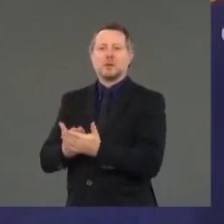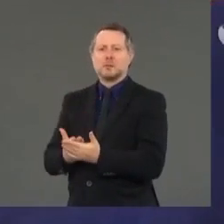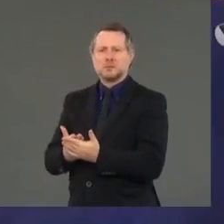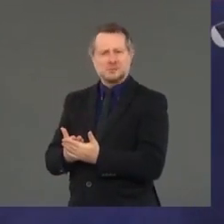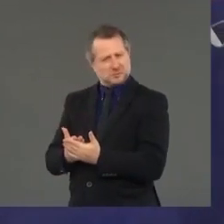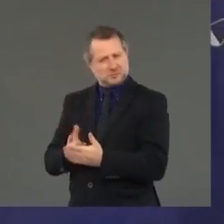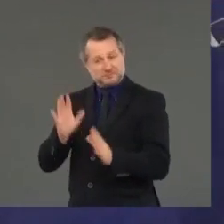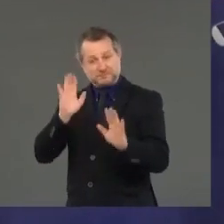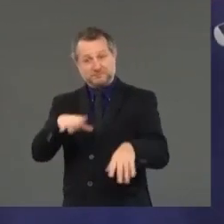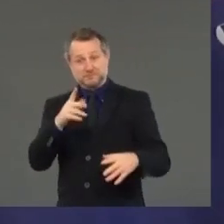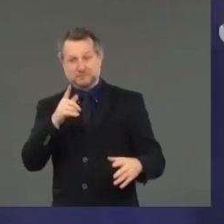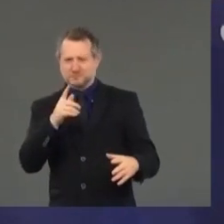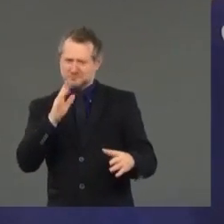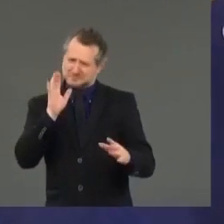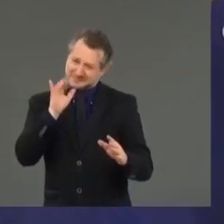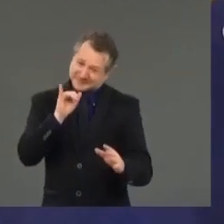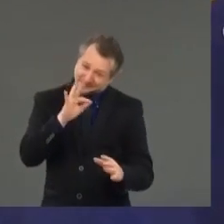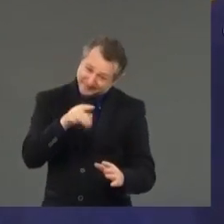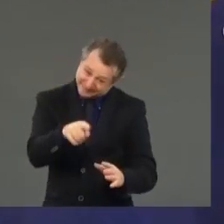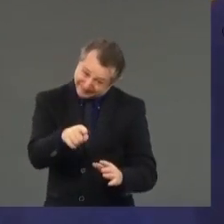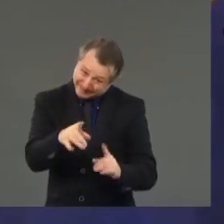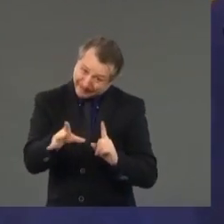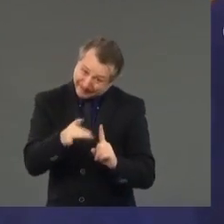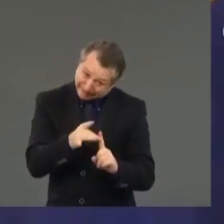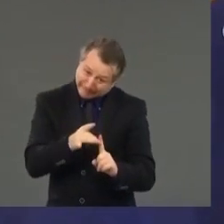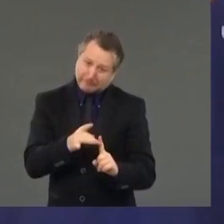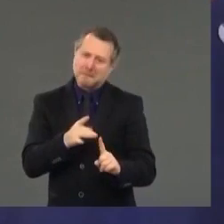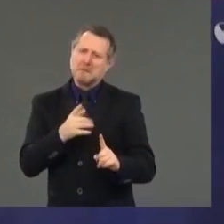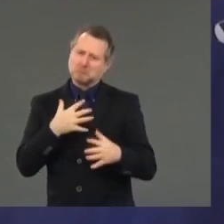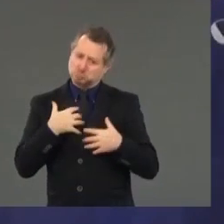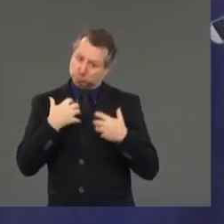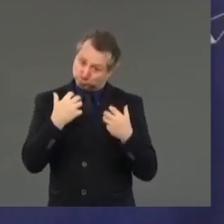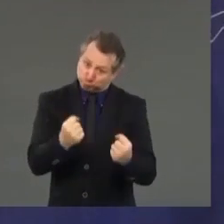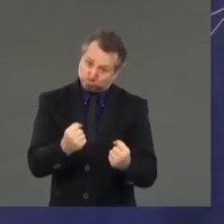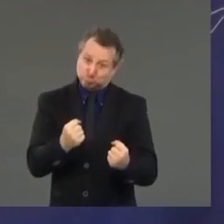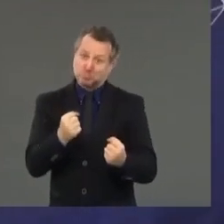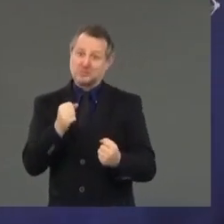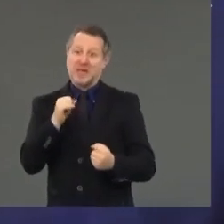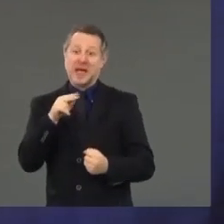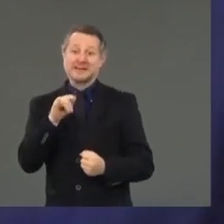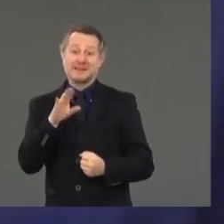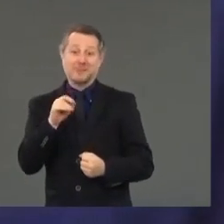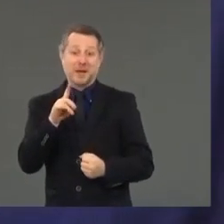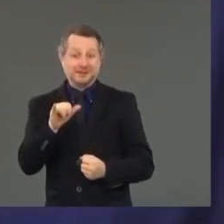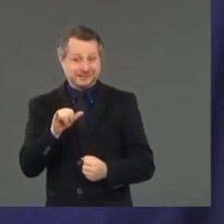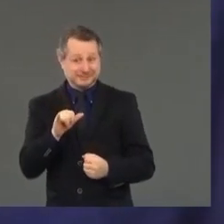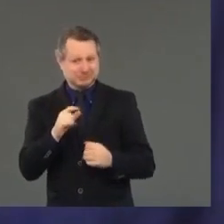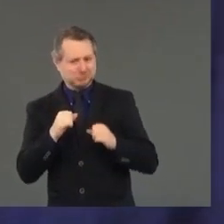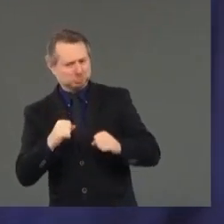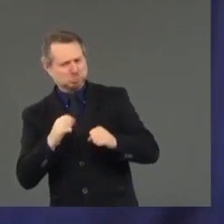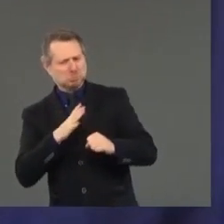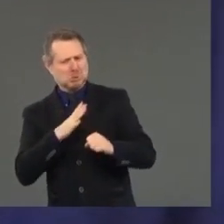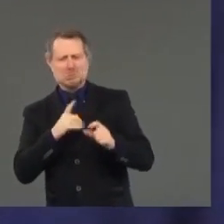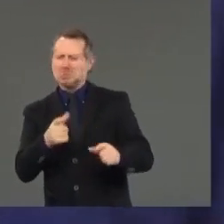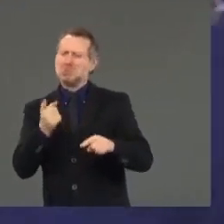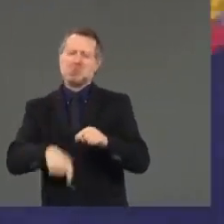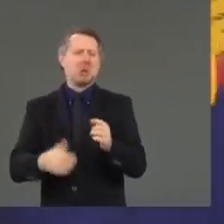DECISION WITH A DIFFERENT SET OF FACTS AND IT'S DIFFERENT. WELL, IF YOU GET THIS DISEASE